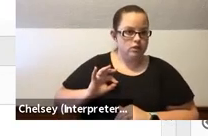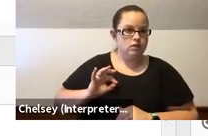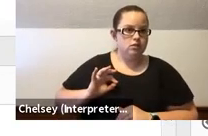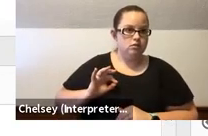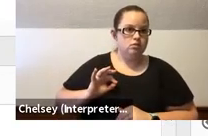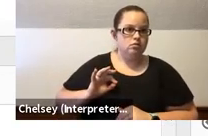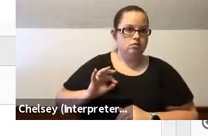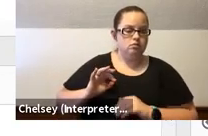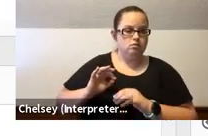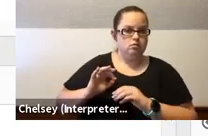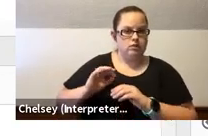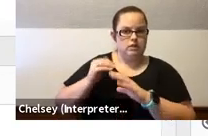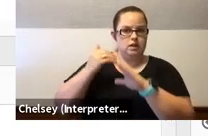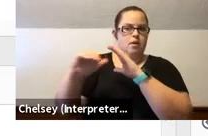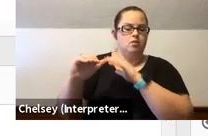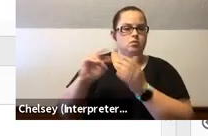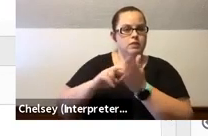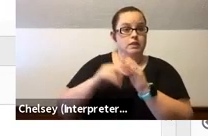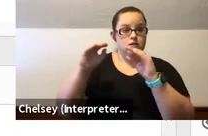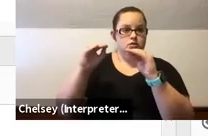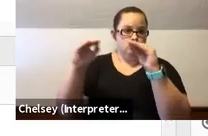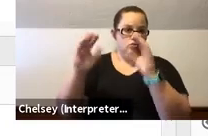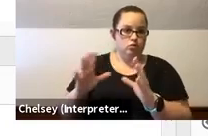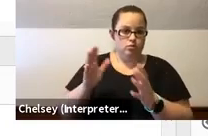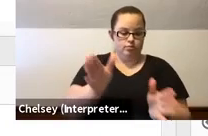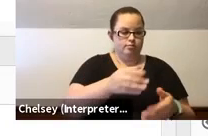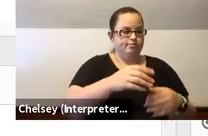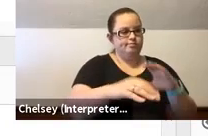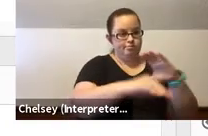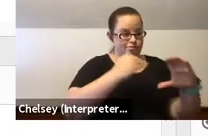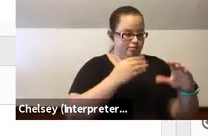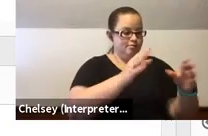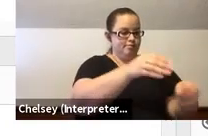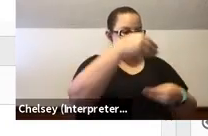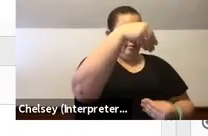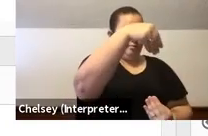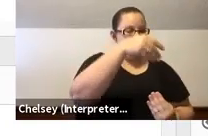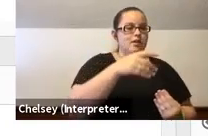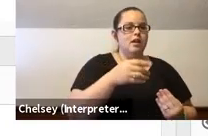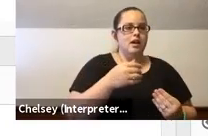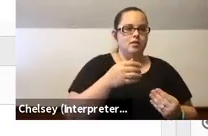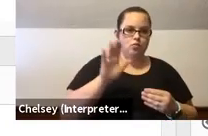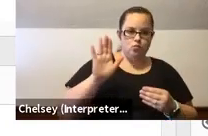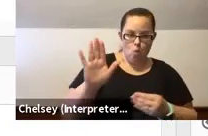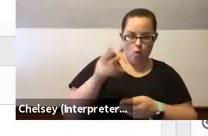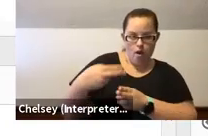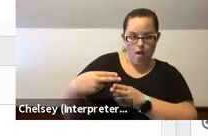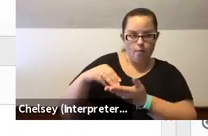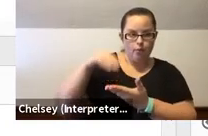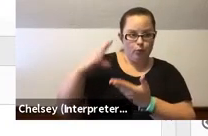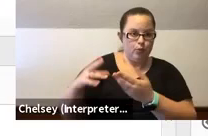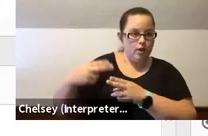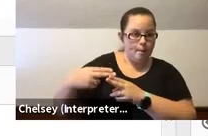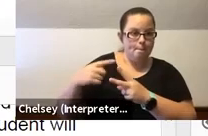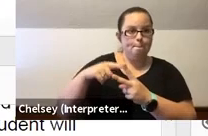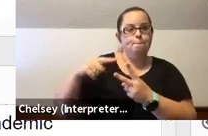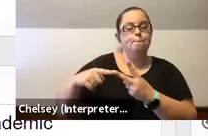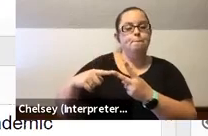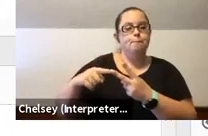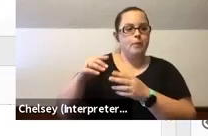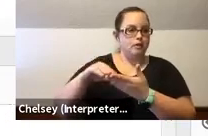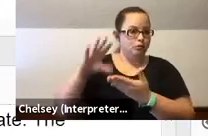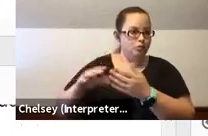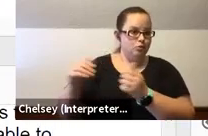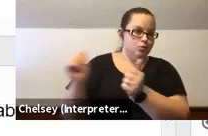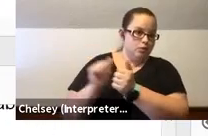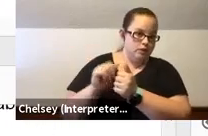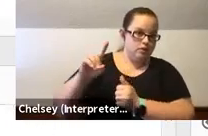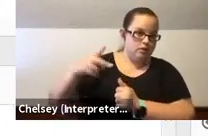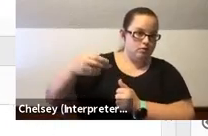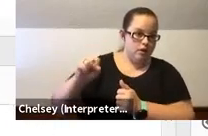Sage Talbot: So your instructor is going to receive this email and it's going to have your name and that you are a student with DSP&S and these are your verified accommodations.